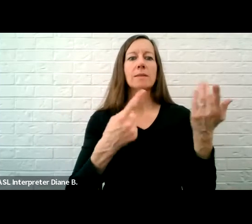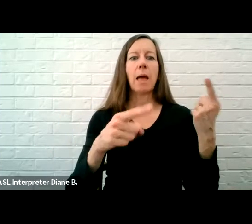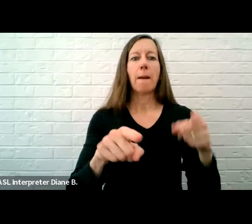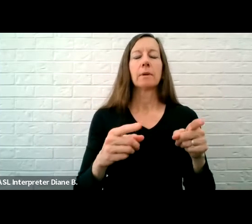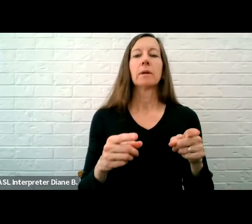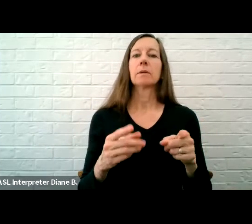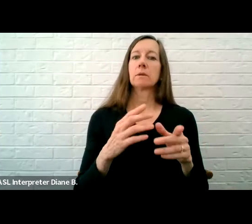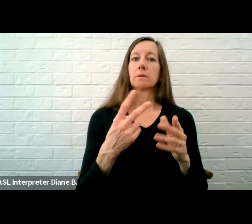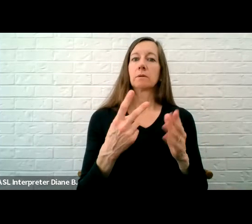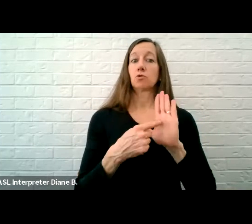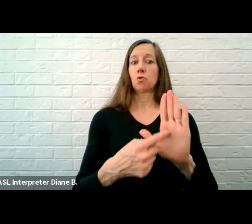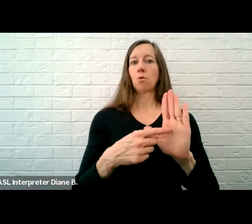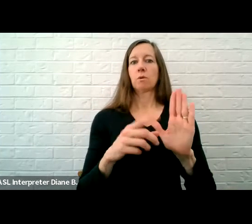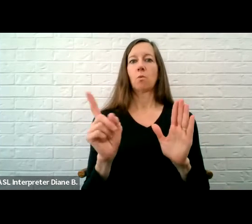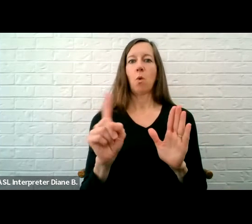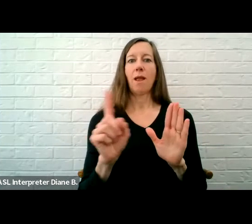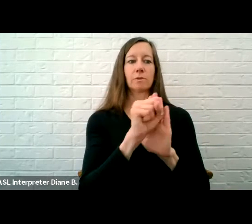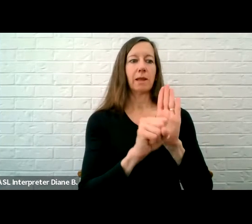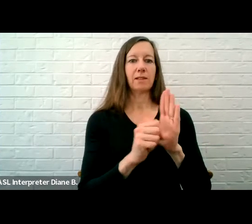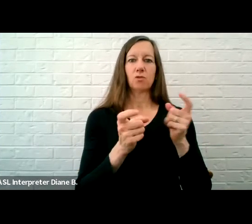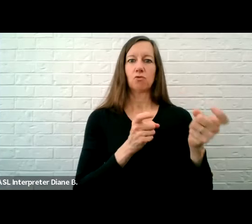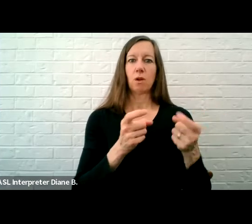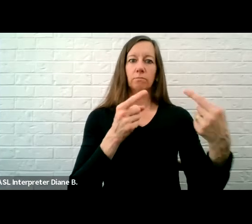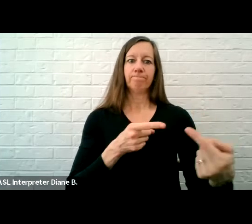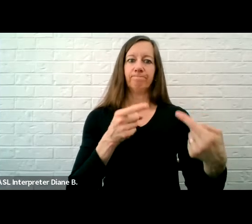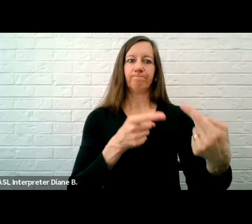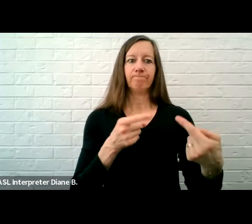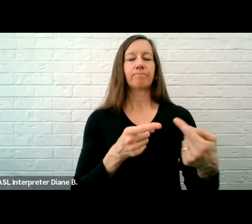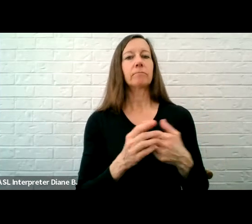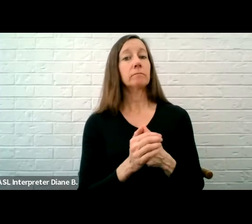and I should start the conversation by saying that Medicaid home and community based services,